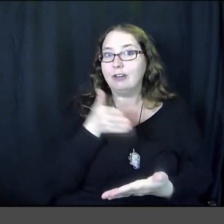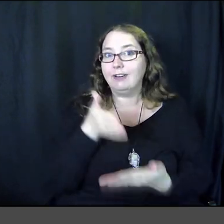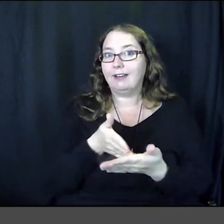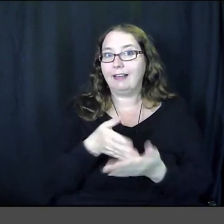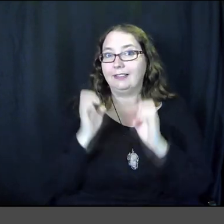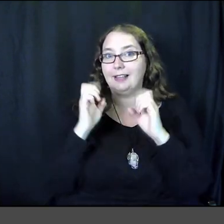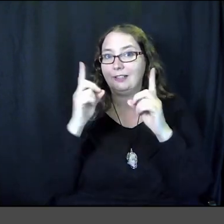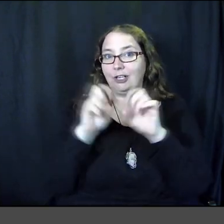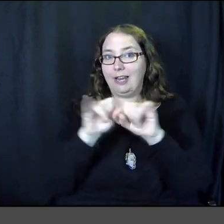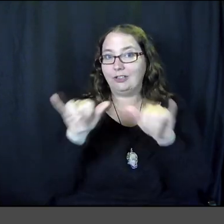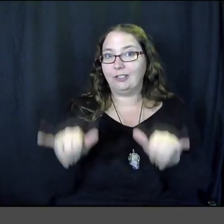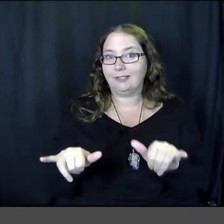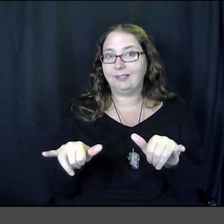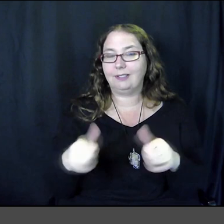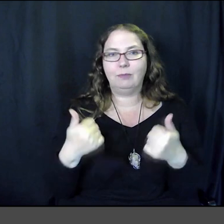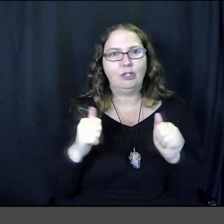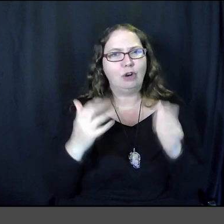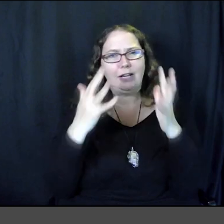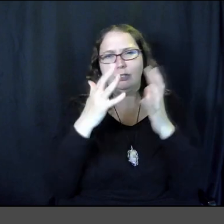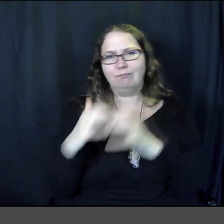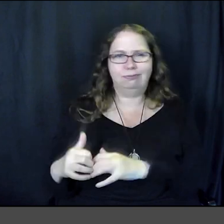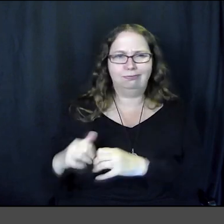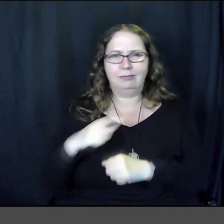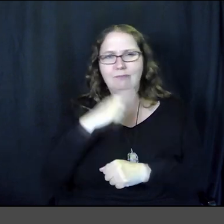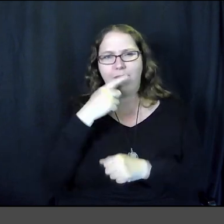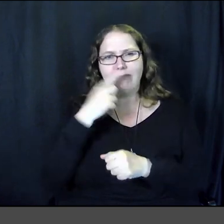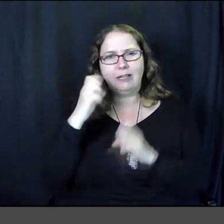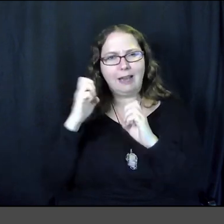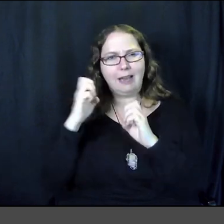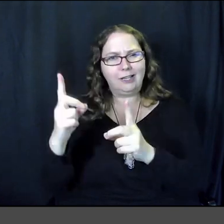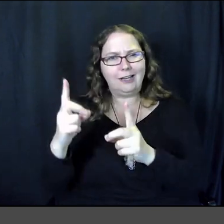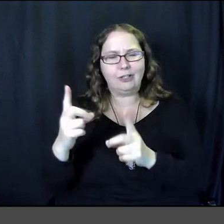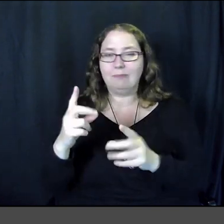PUBLIC EDUCATION BY A MASSIVE DEFUNDING OF PUBLIC EDUCATION.